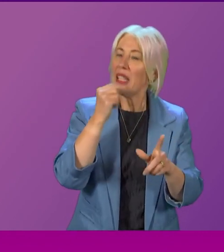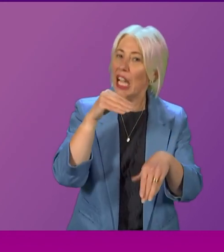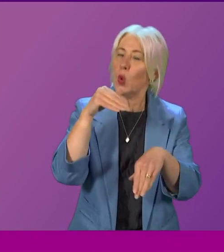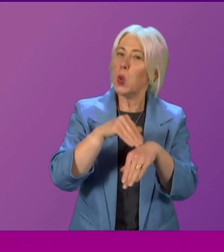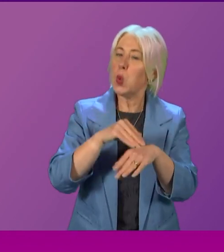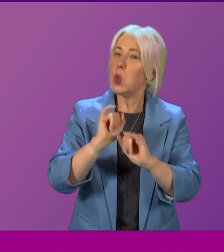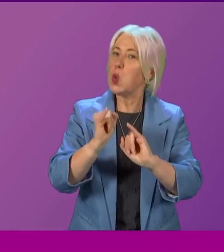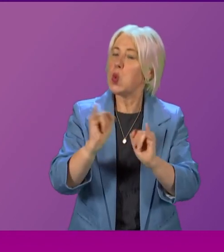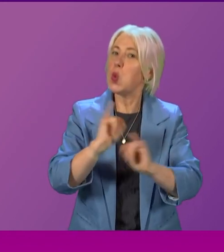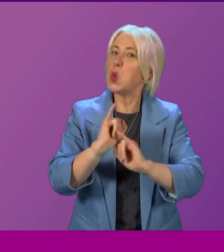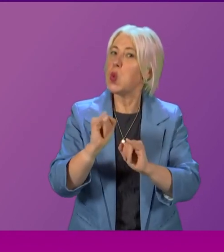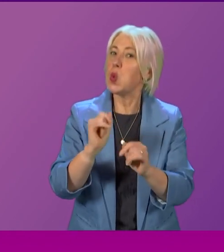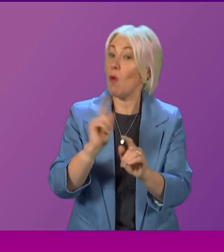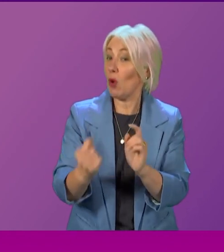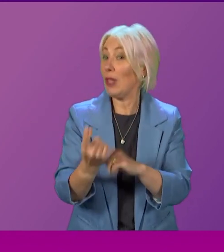consequences.